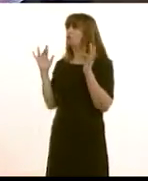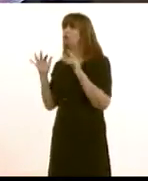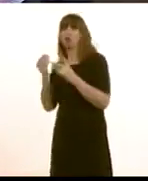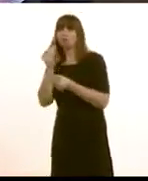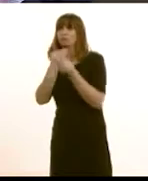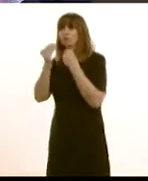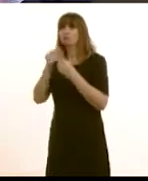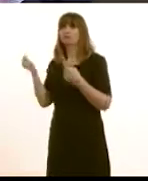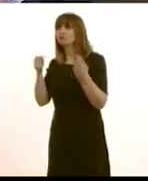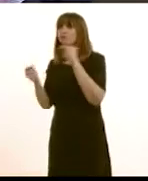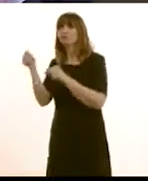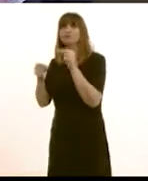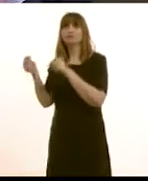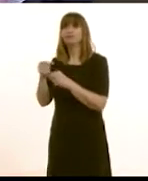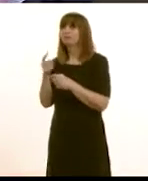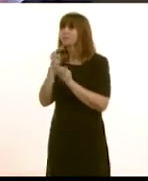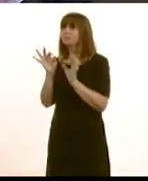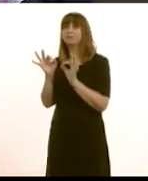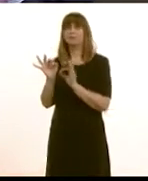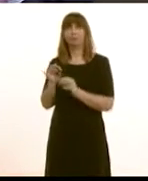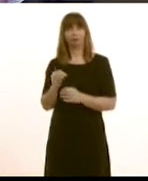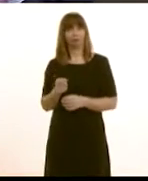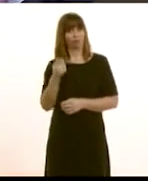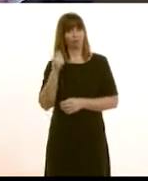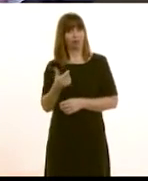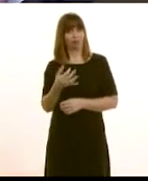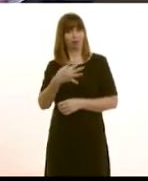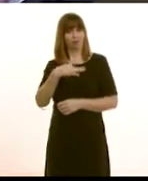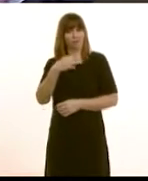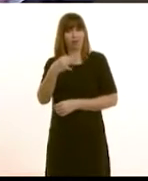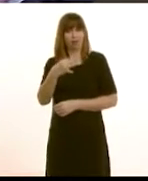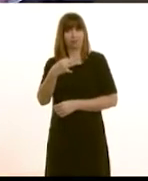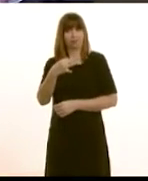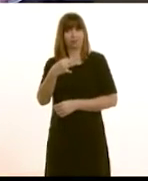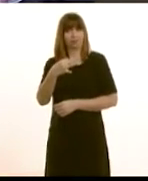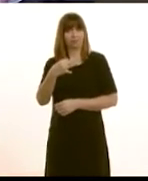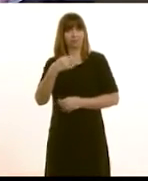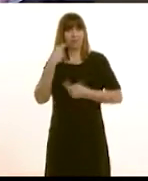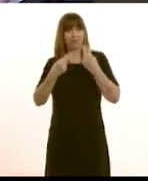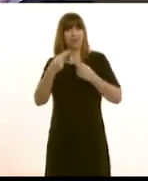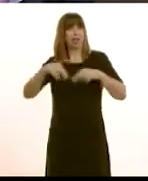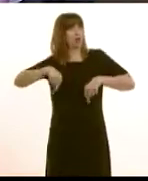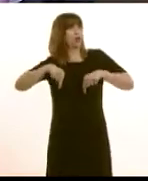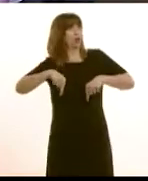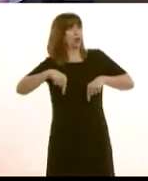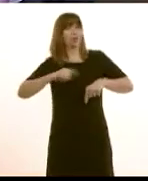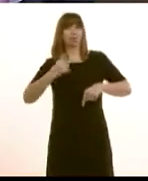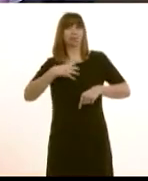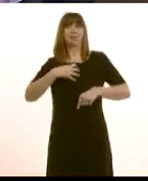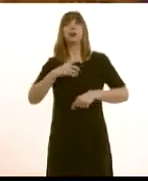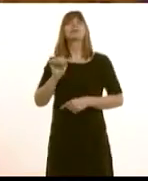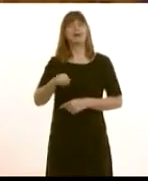It is not often I get an invitation for a bite to eat while answering First Ministerís questions, and so, on this occasion, Iíd be delighted to accept.